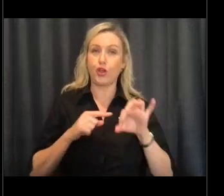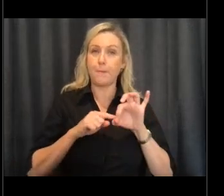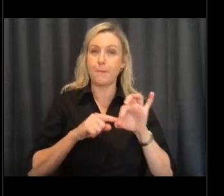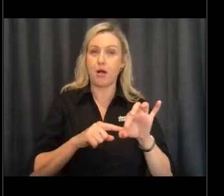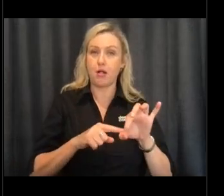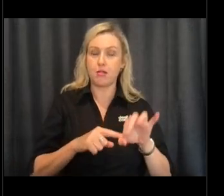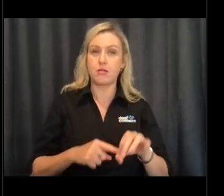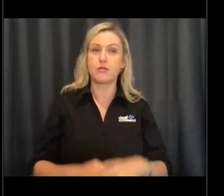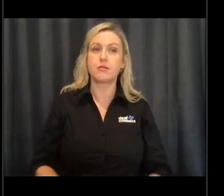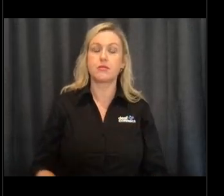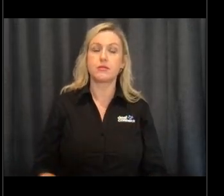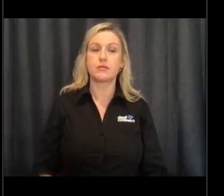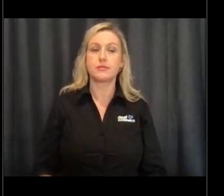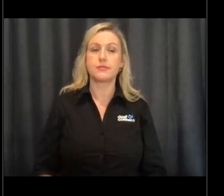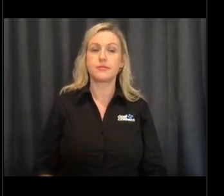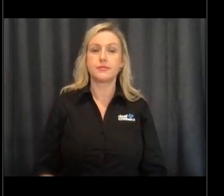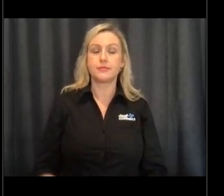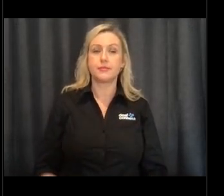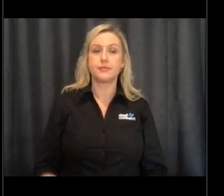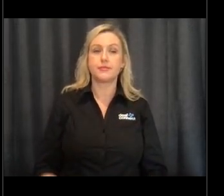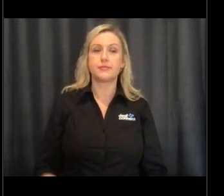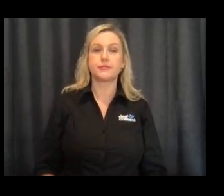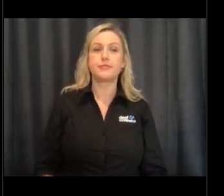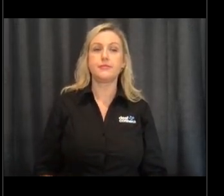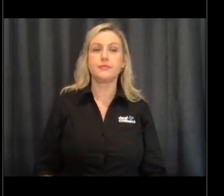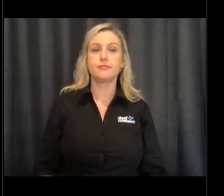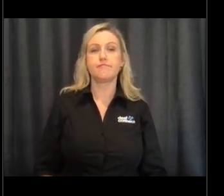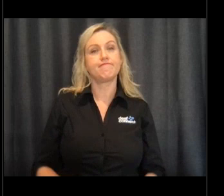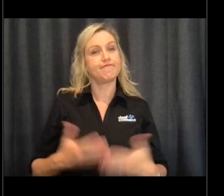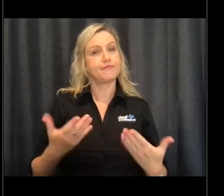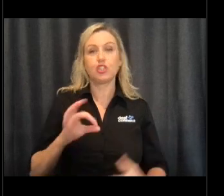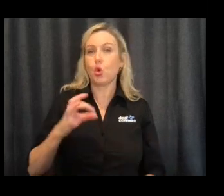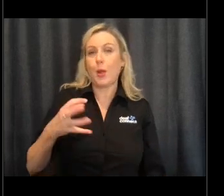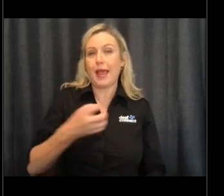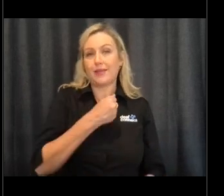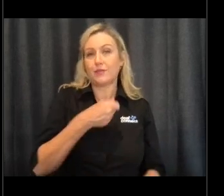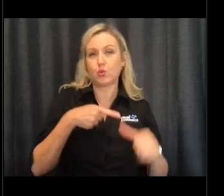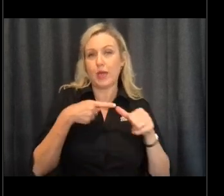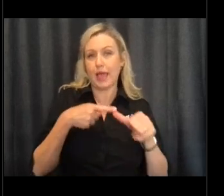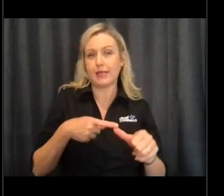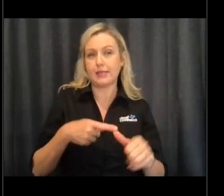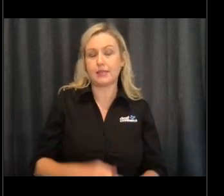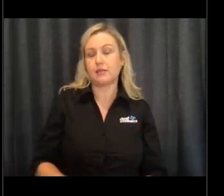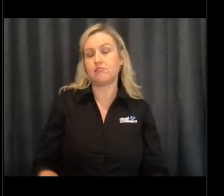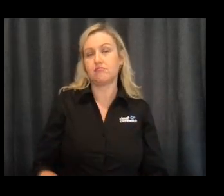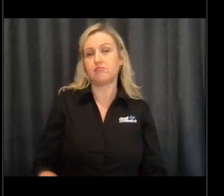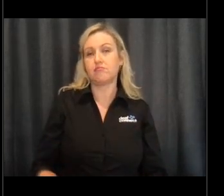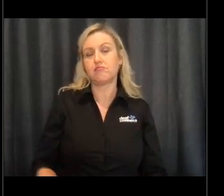This is completely optional. It just helps us get to know our audience again.